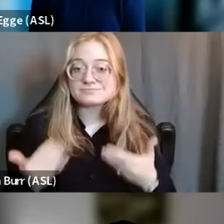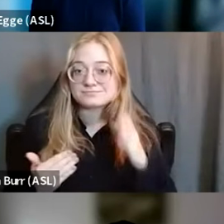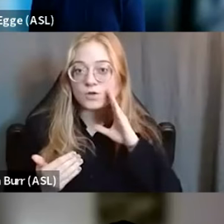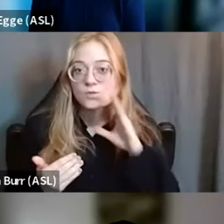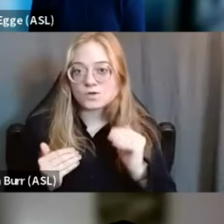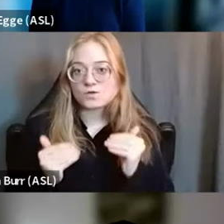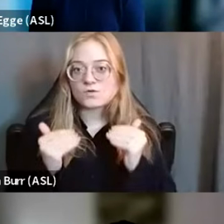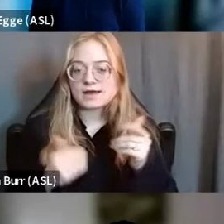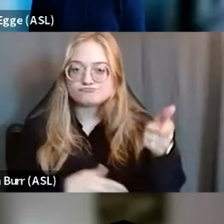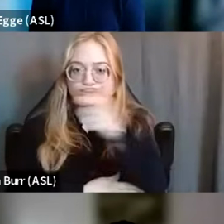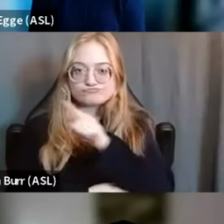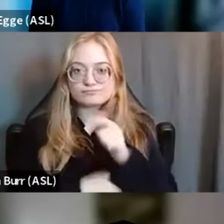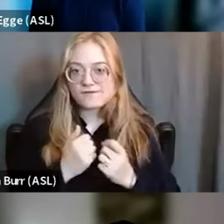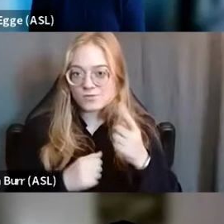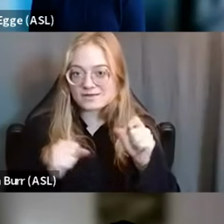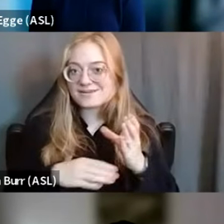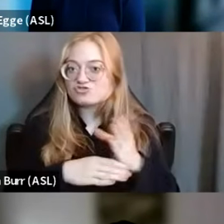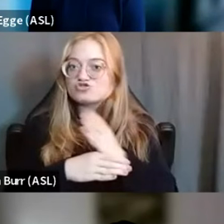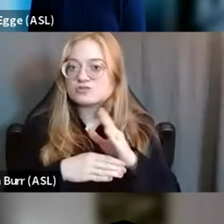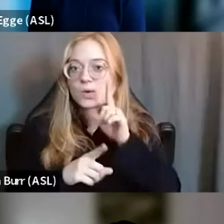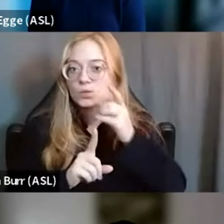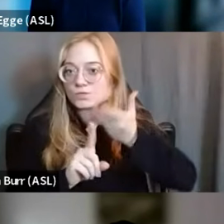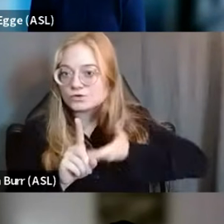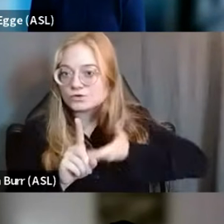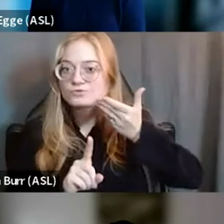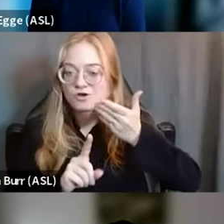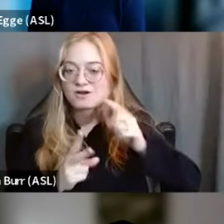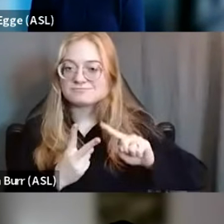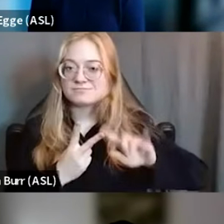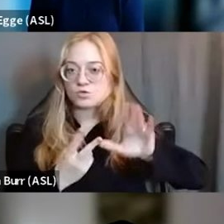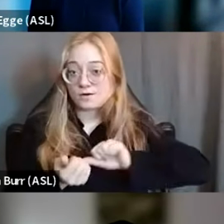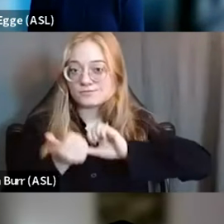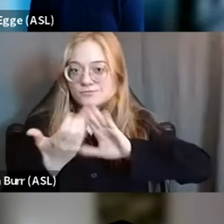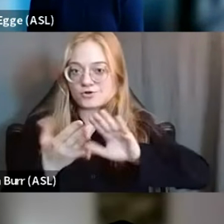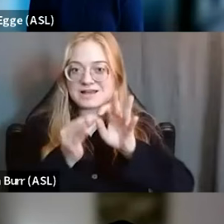we'll go around and everyone can share a little bit about themselves and their approach to this work.